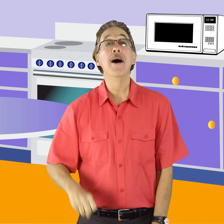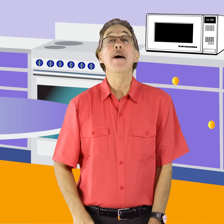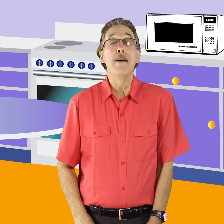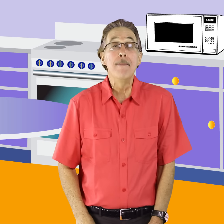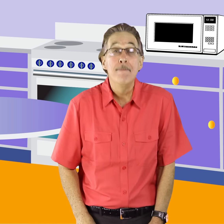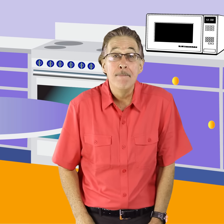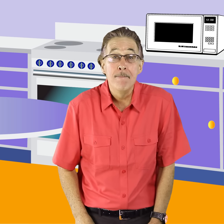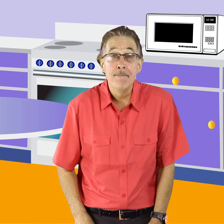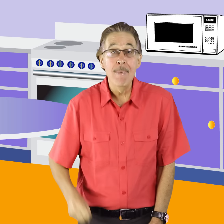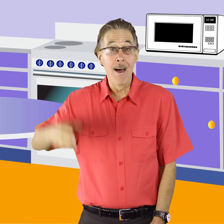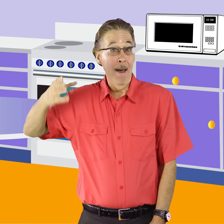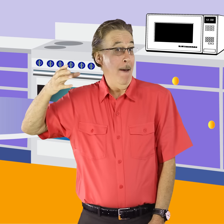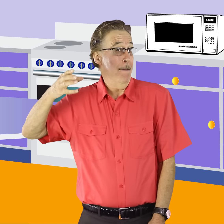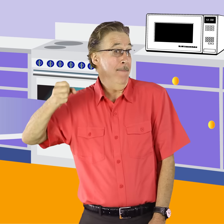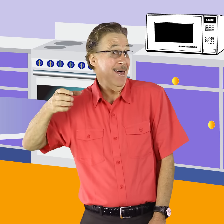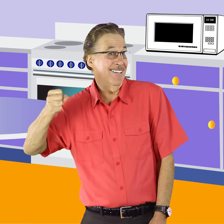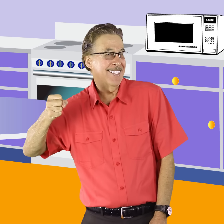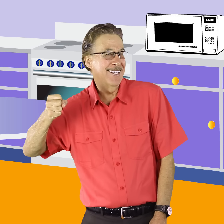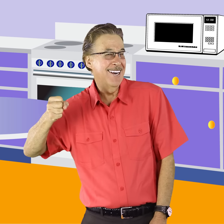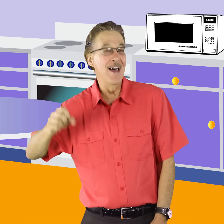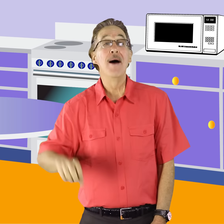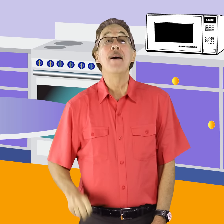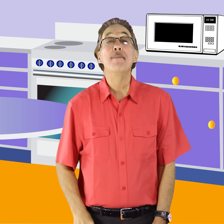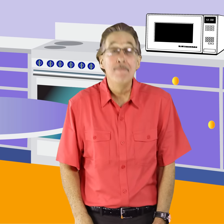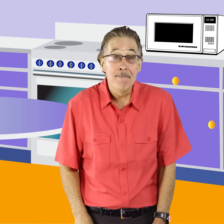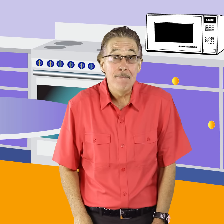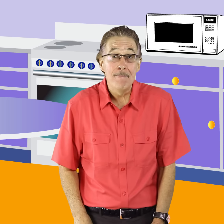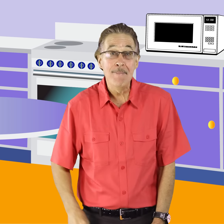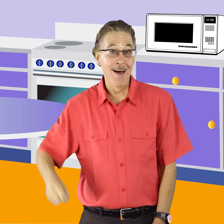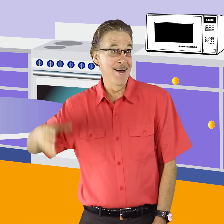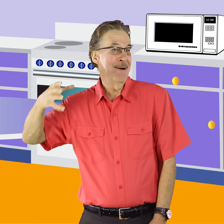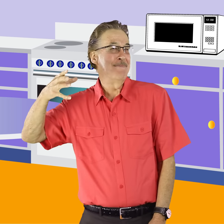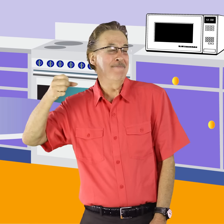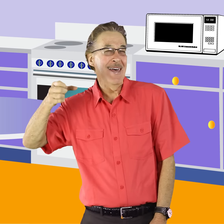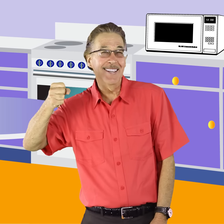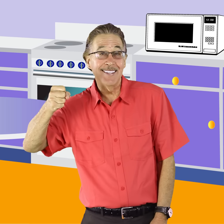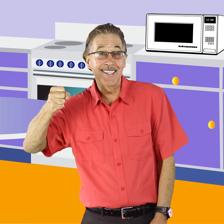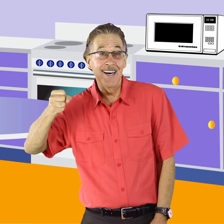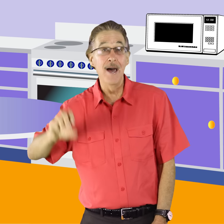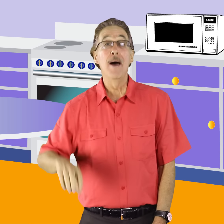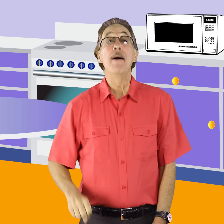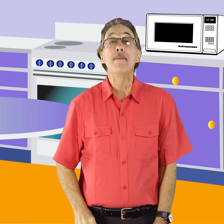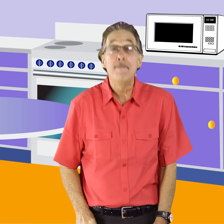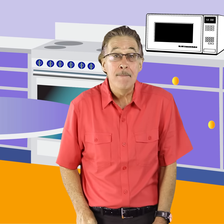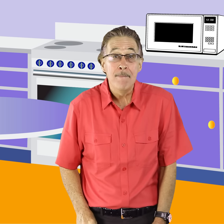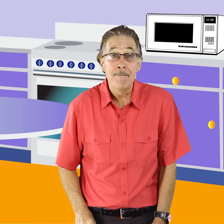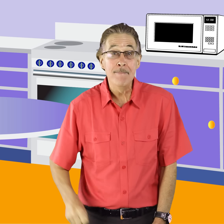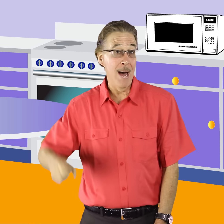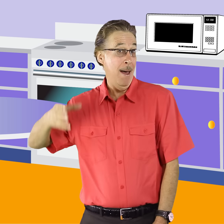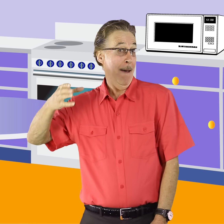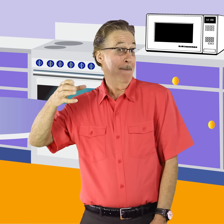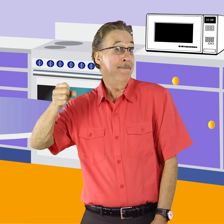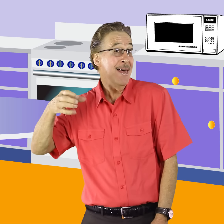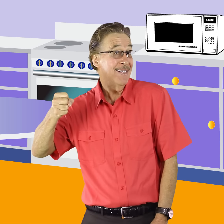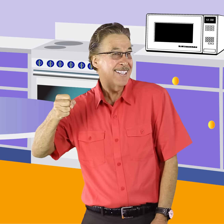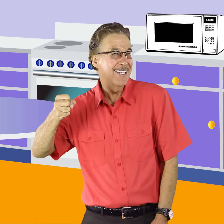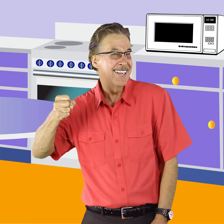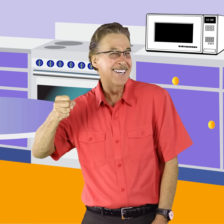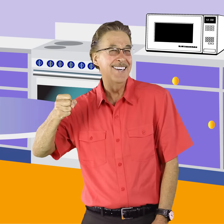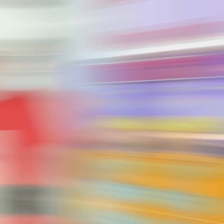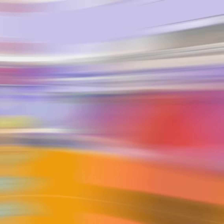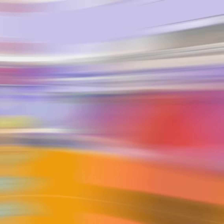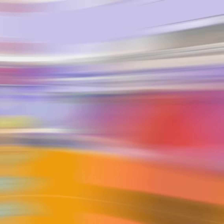/m/ milk /m/ milk /m/ milk